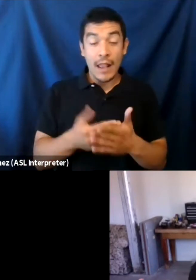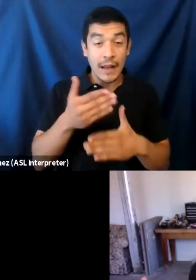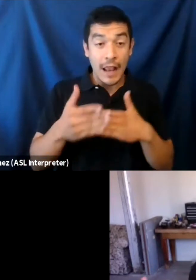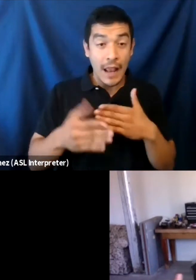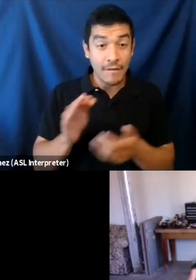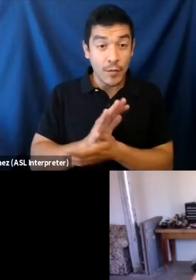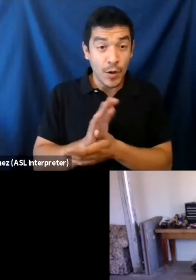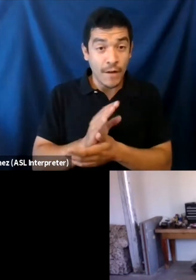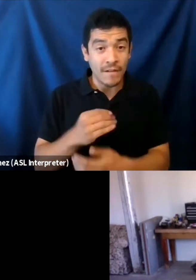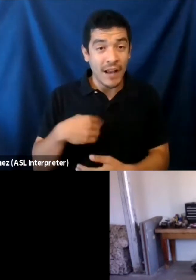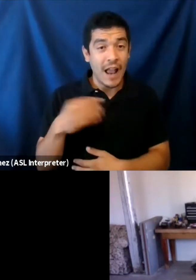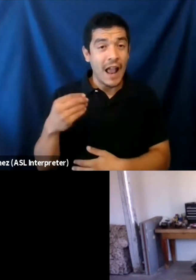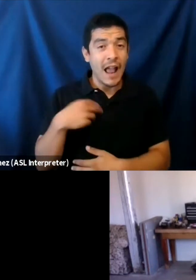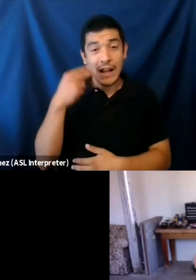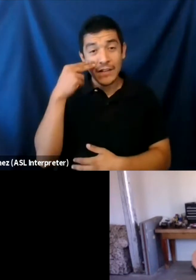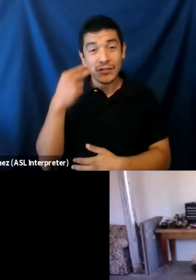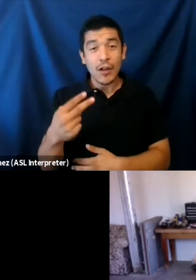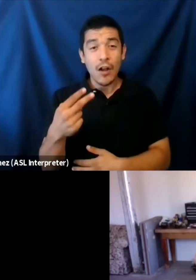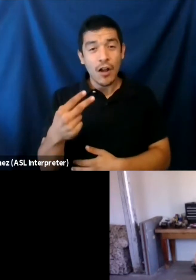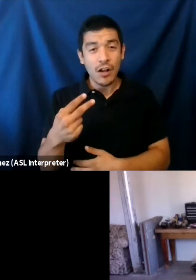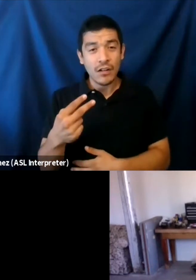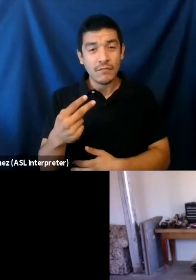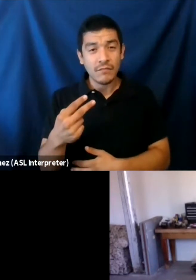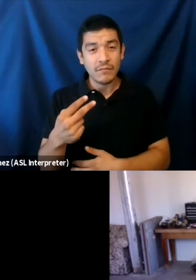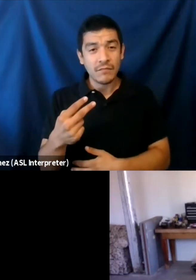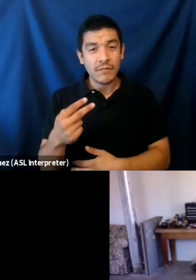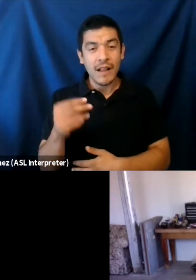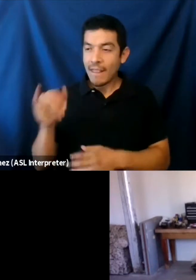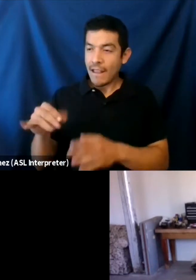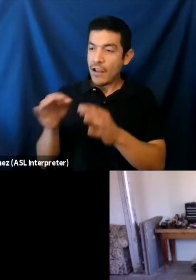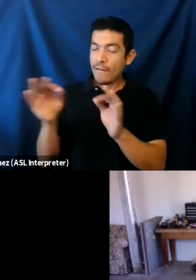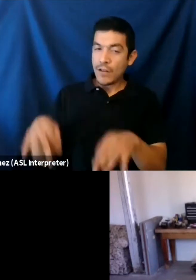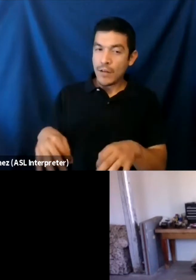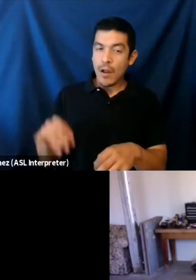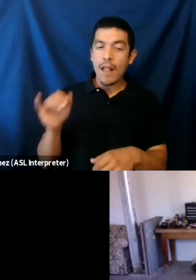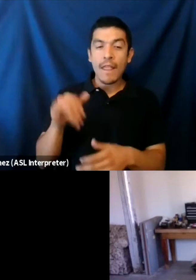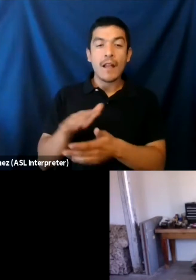and I saw that this frame, that the film was exploring